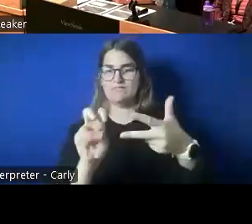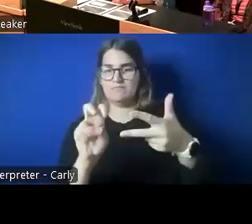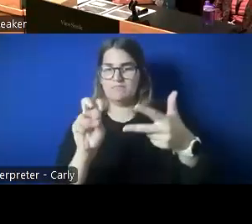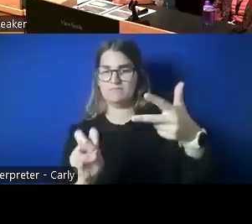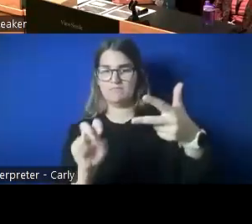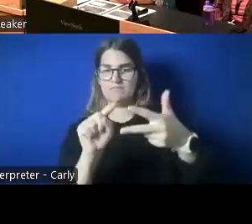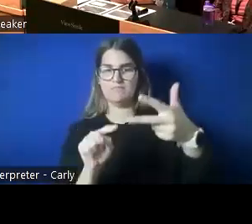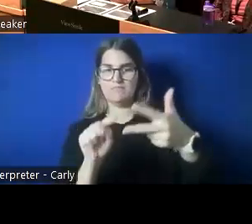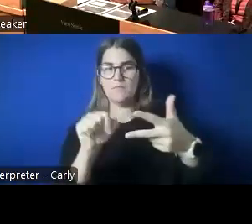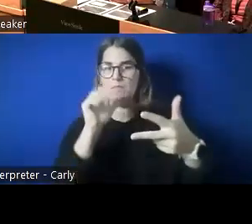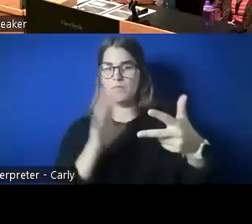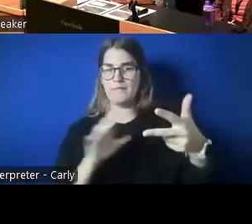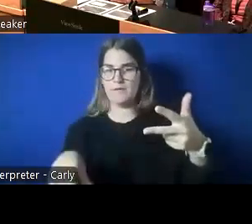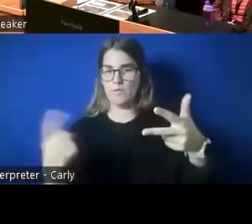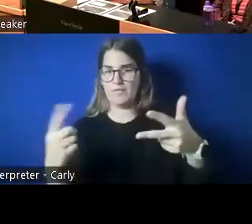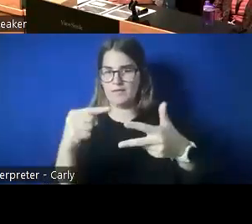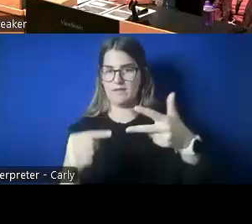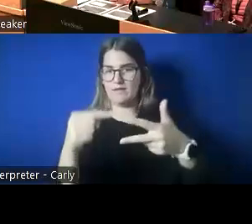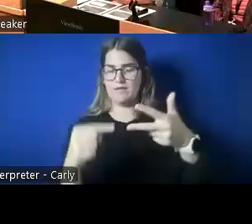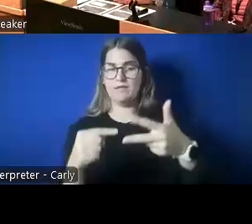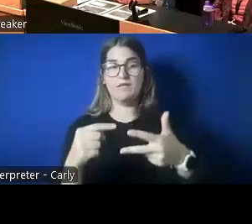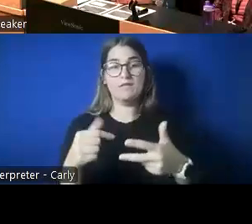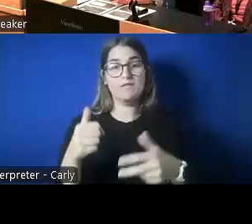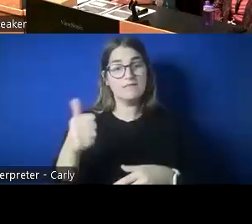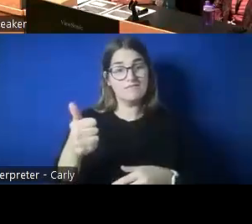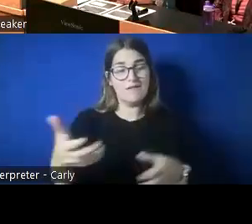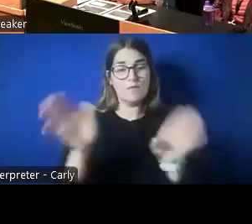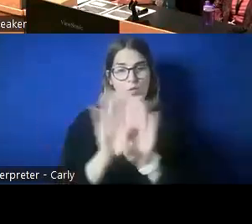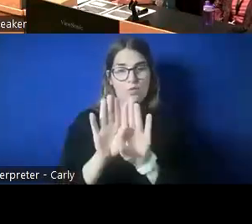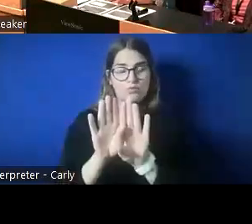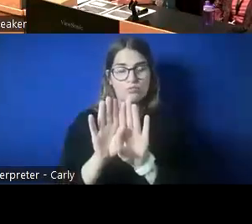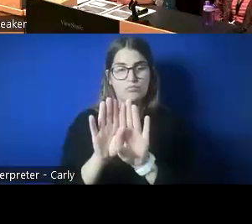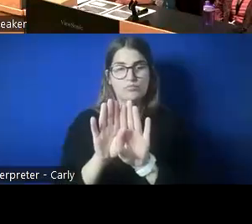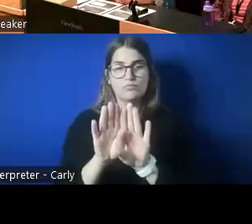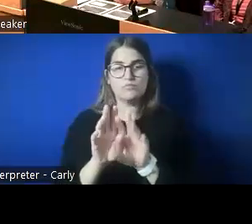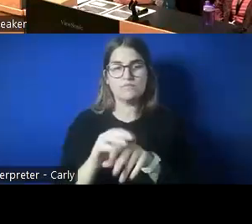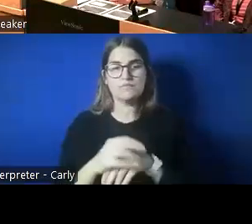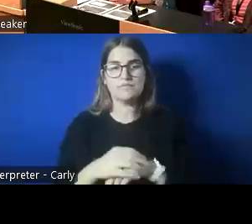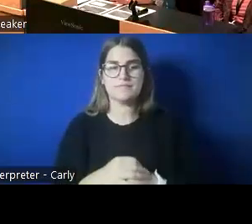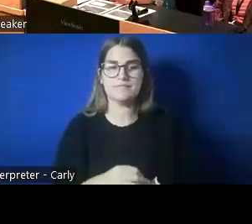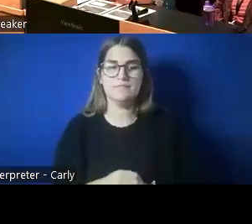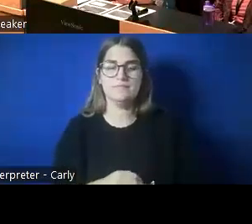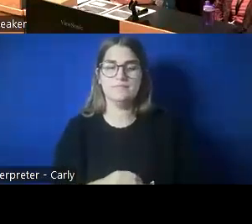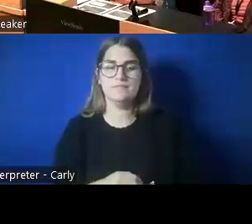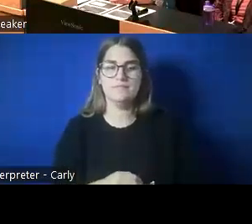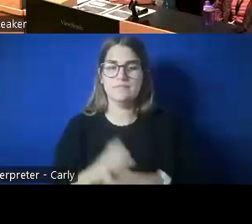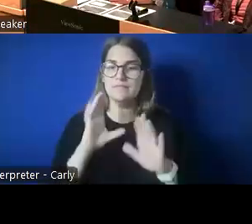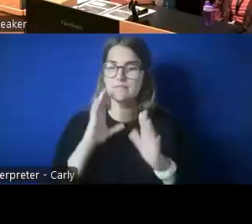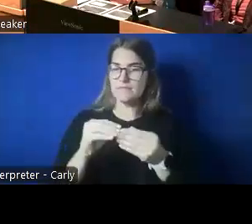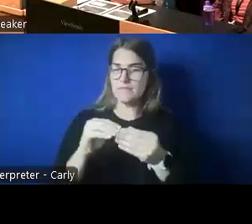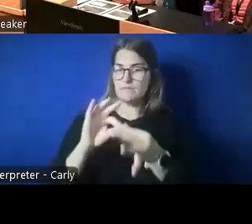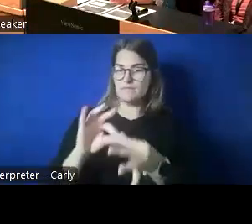only groups they are closed groups focused first on uh reconnecting with feelings most